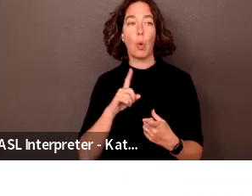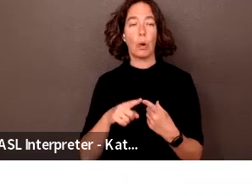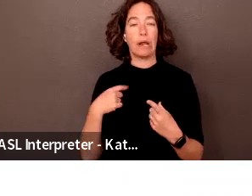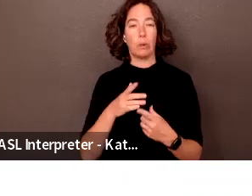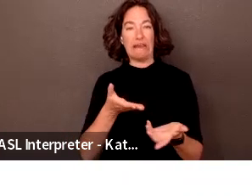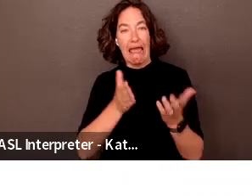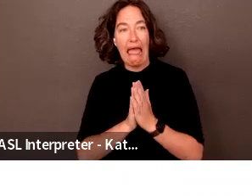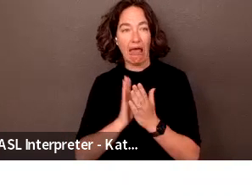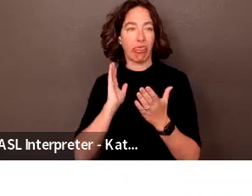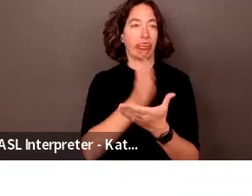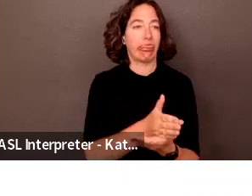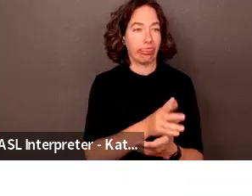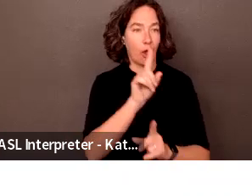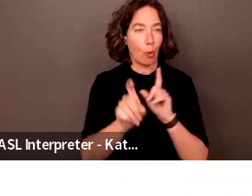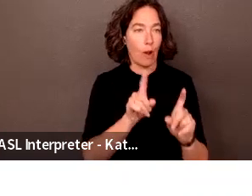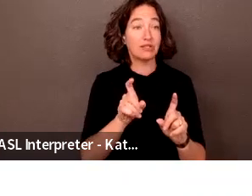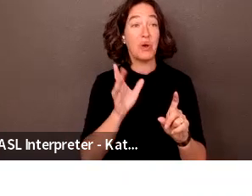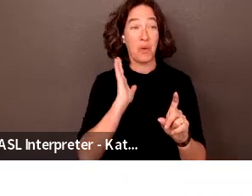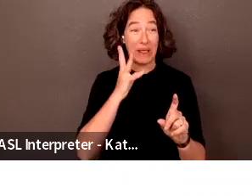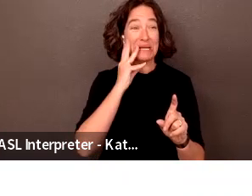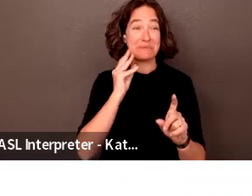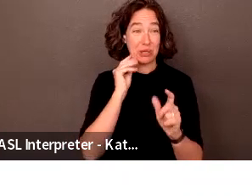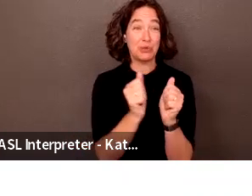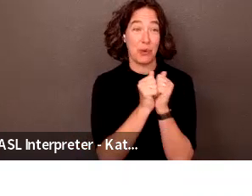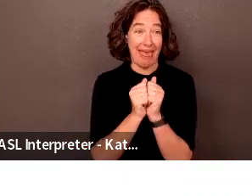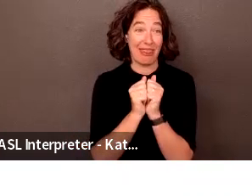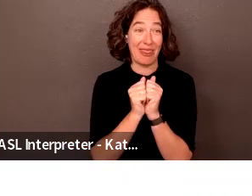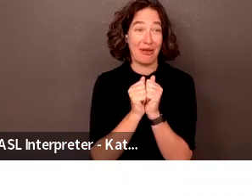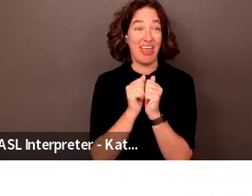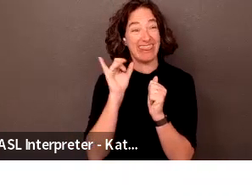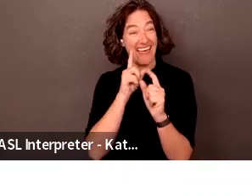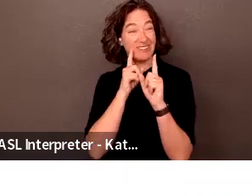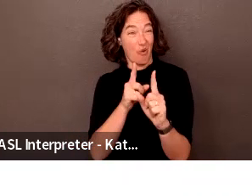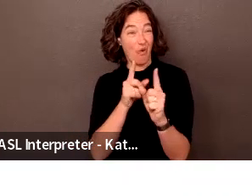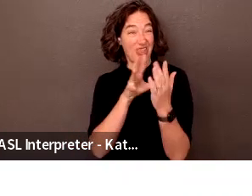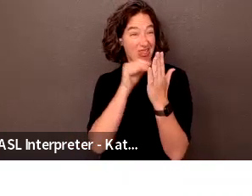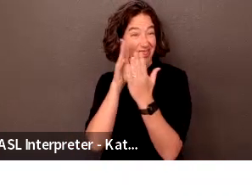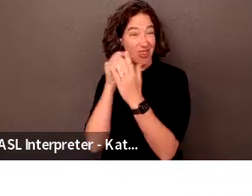the handler's disabilities or intrude on their privacy. We are going to -- tomorrow,